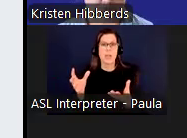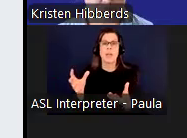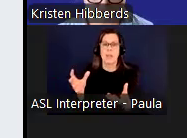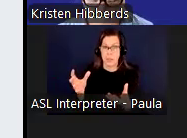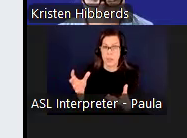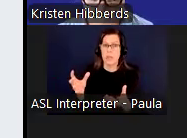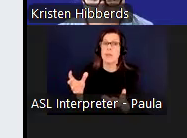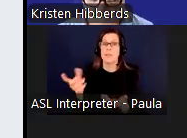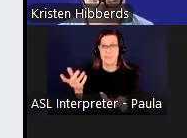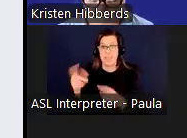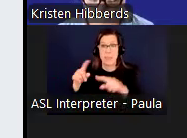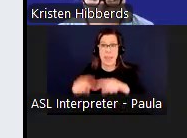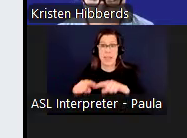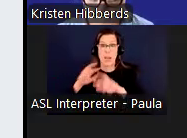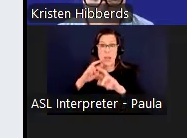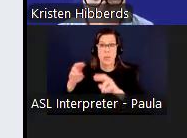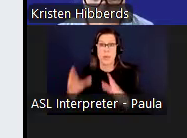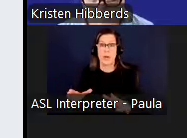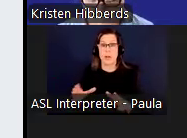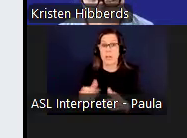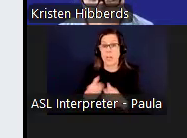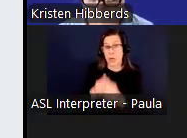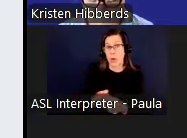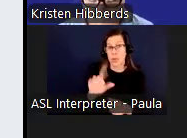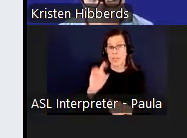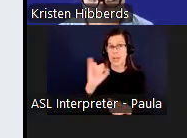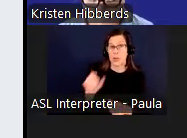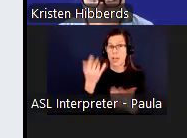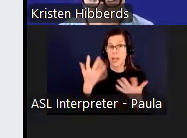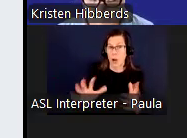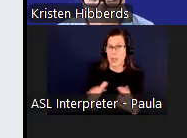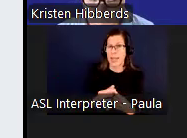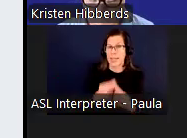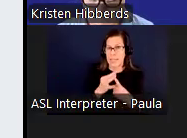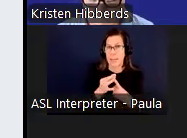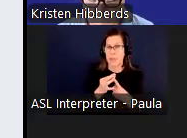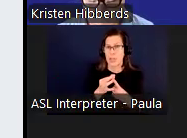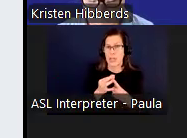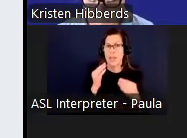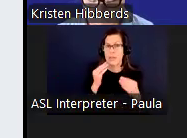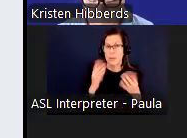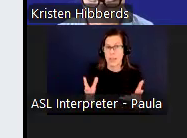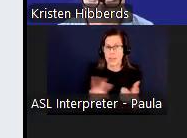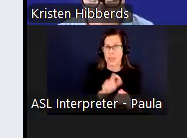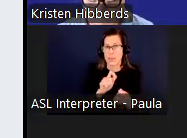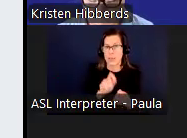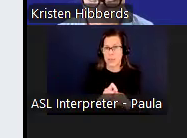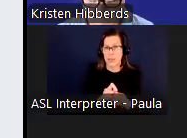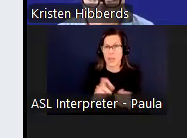Now, according to DOJ, there are already exceptions to where there there is information and certain entities and by a course of the